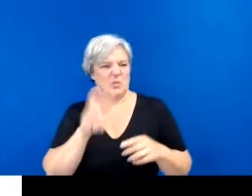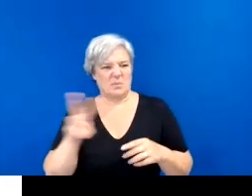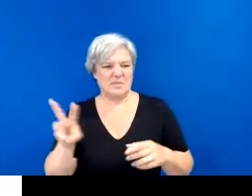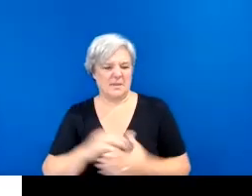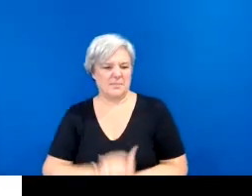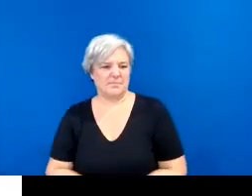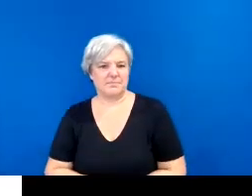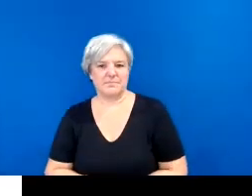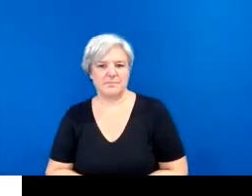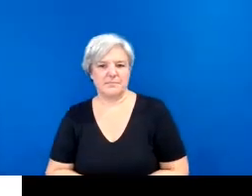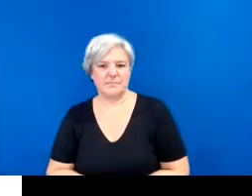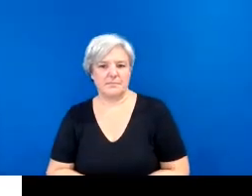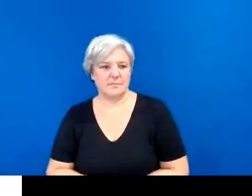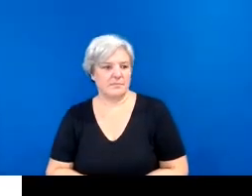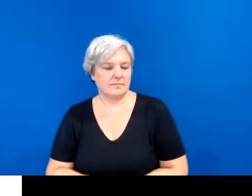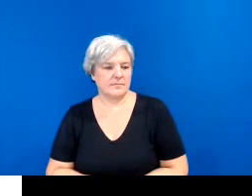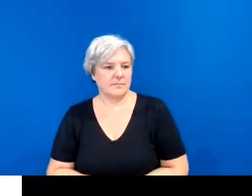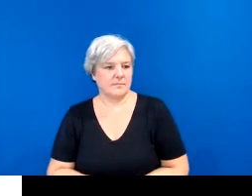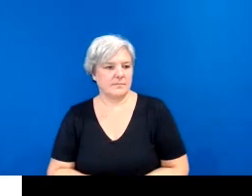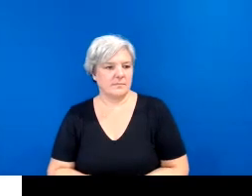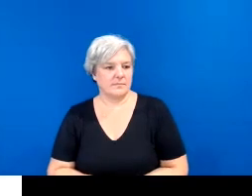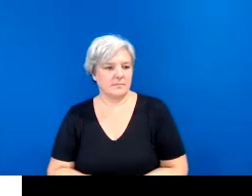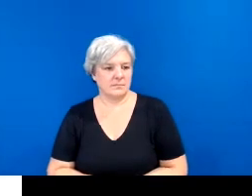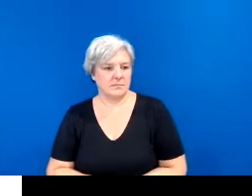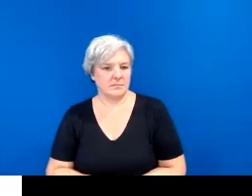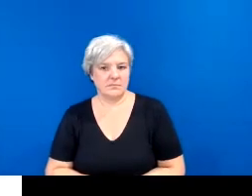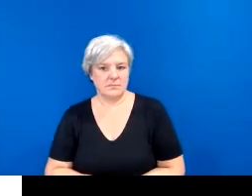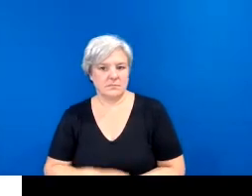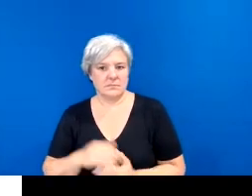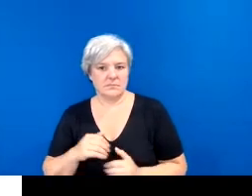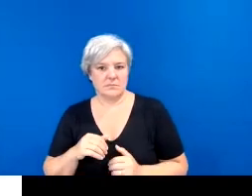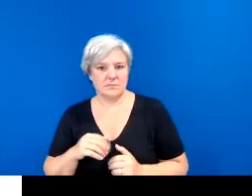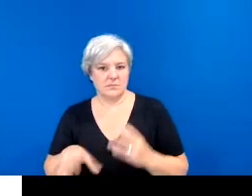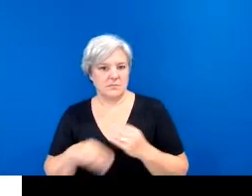Keep advancing too quickly. Anything for SUNY